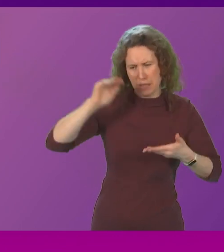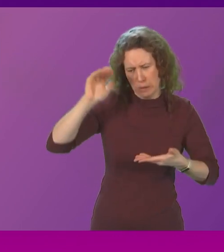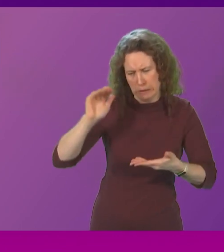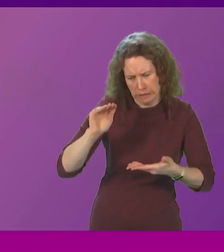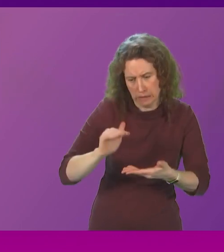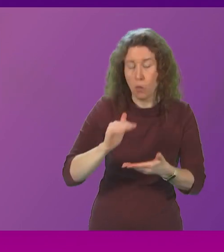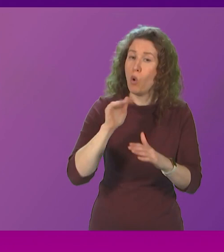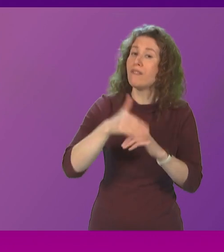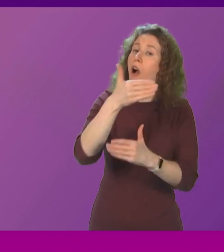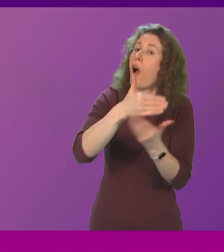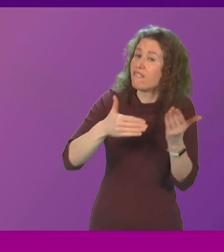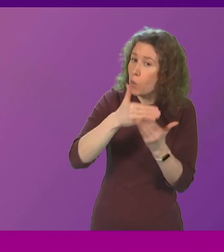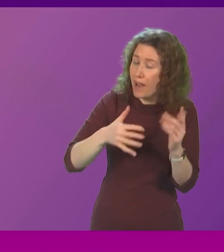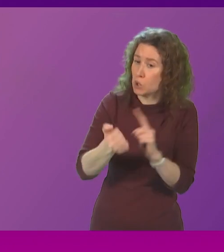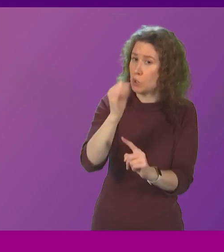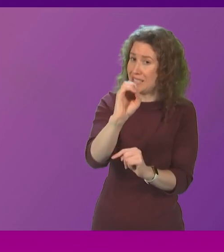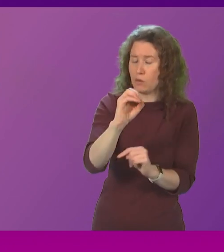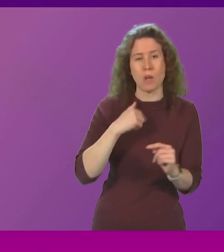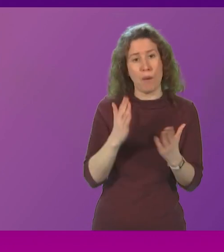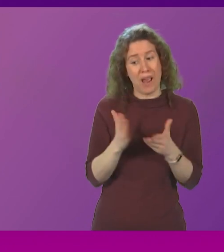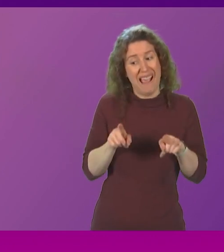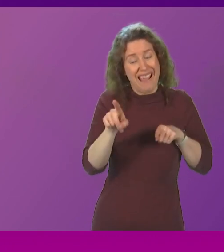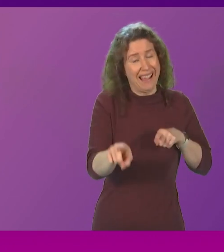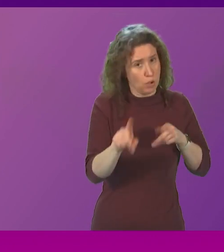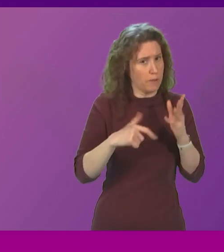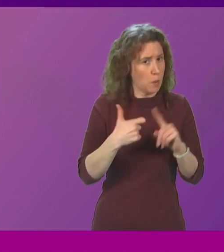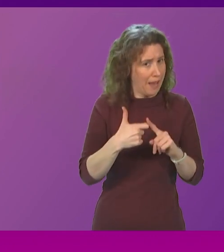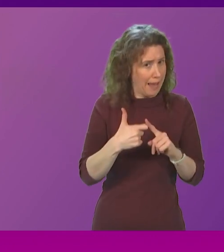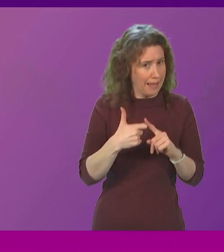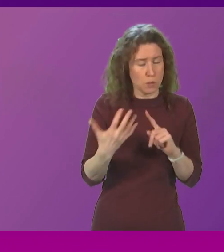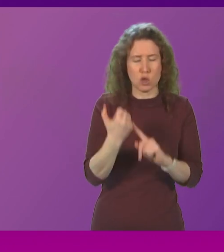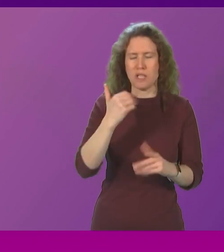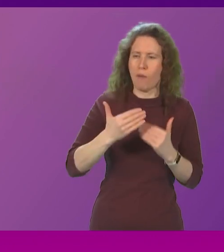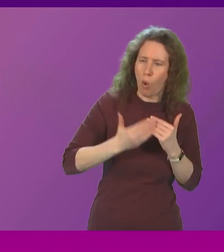We continue to be ahead of the United Kingdom as a whole in delivering long-term emissions reductions.